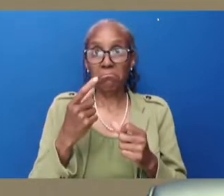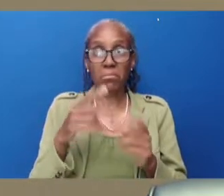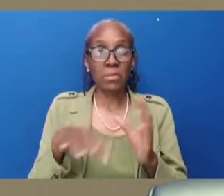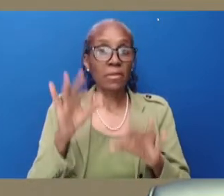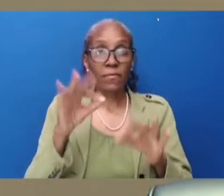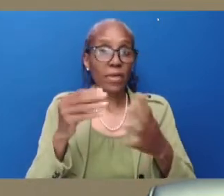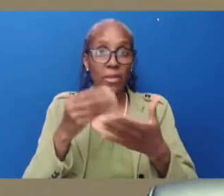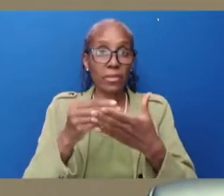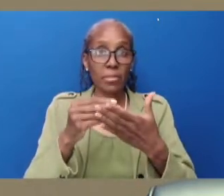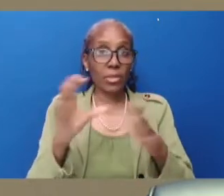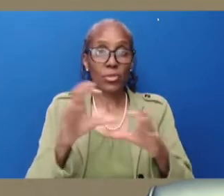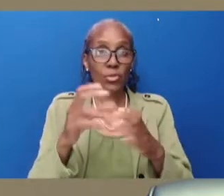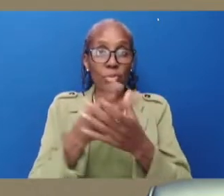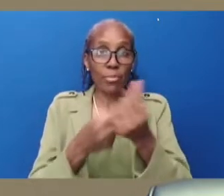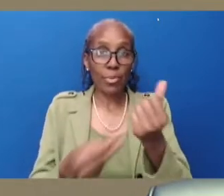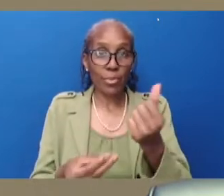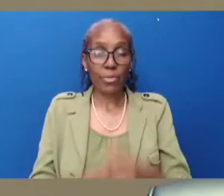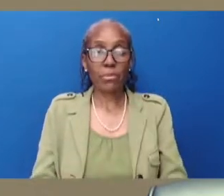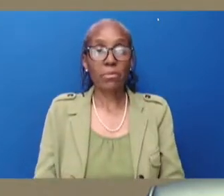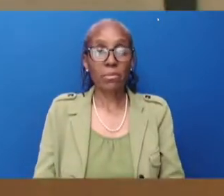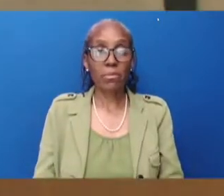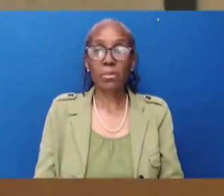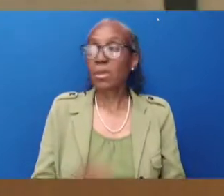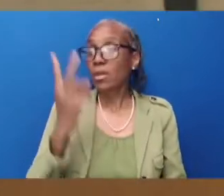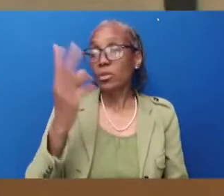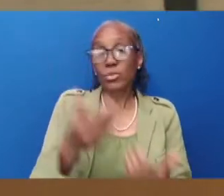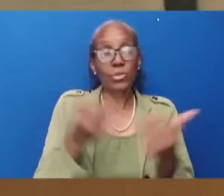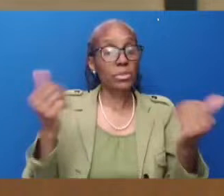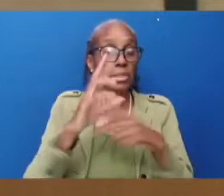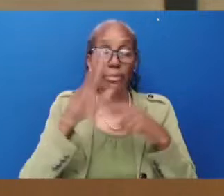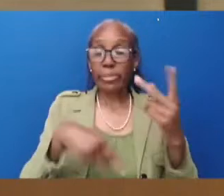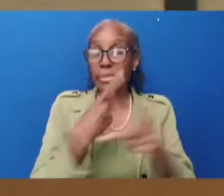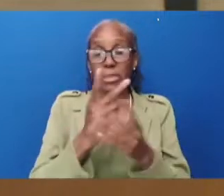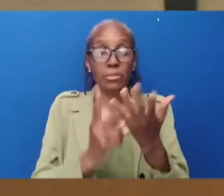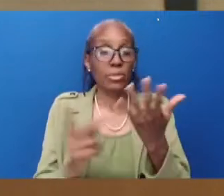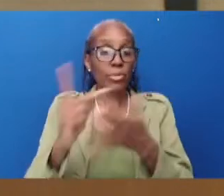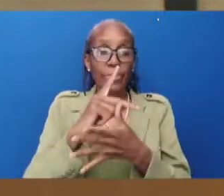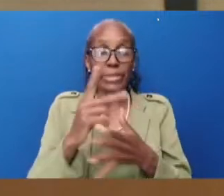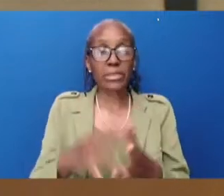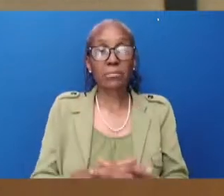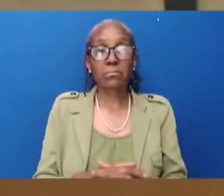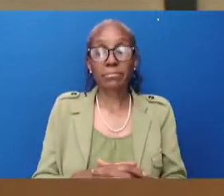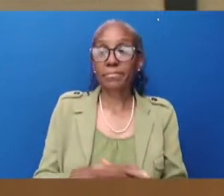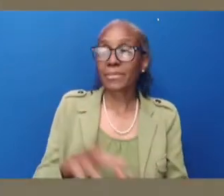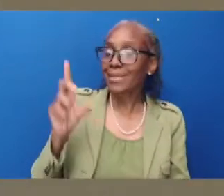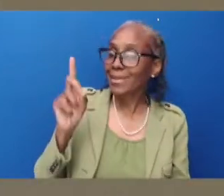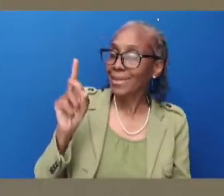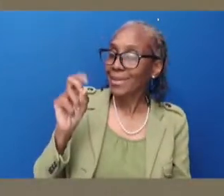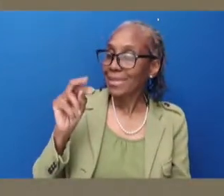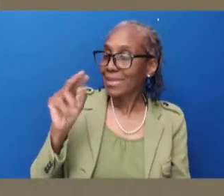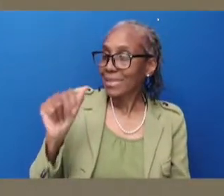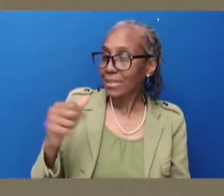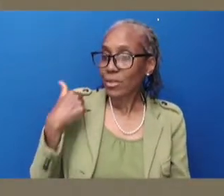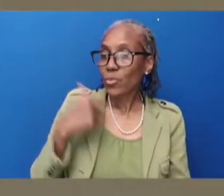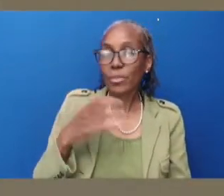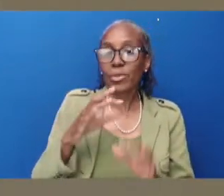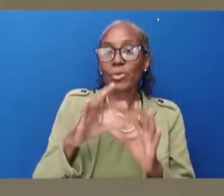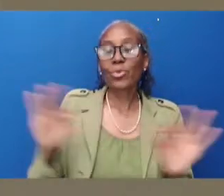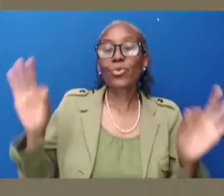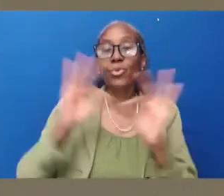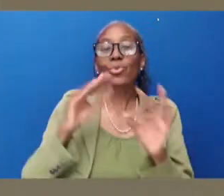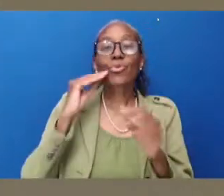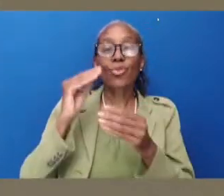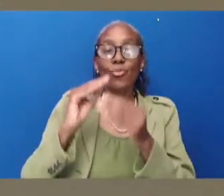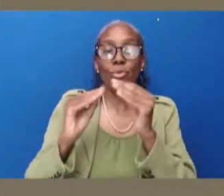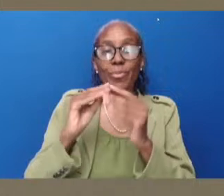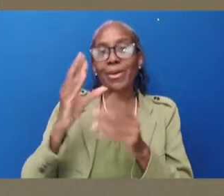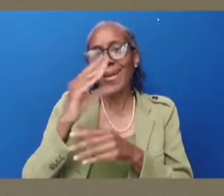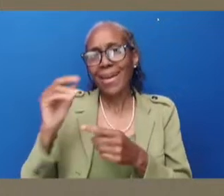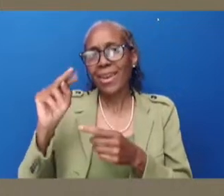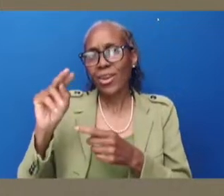AND IF WE CAN PROBABLY FIND THE